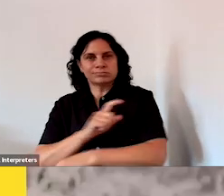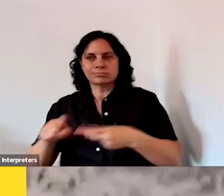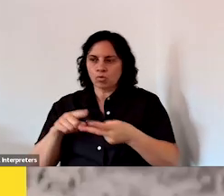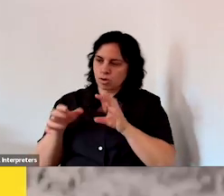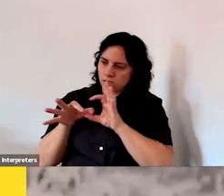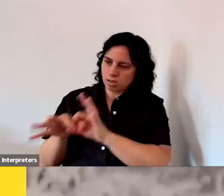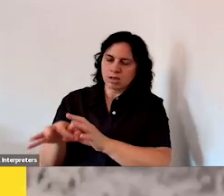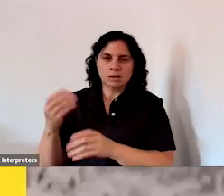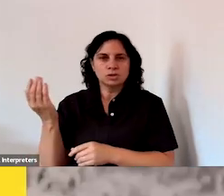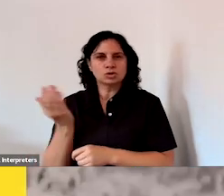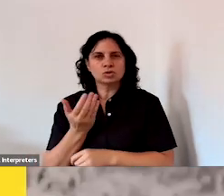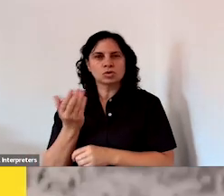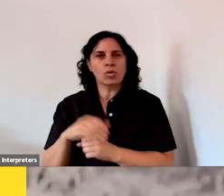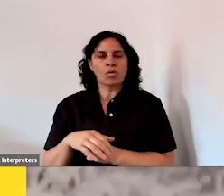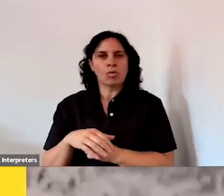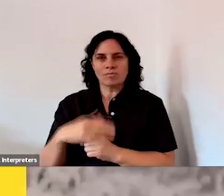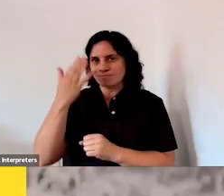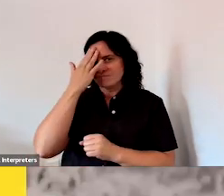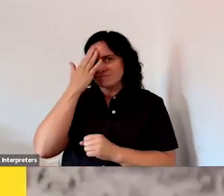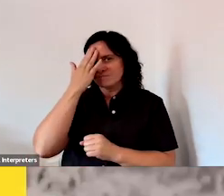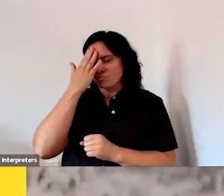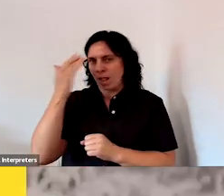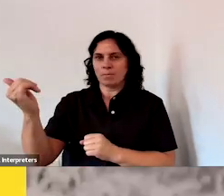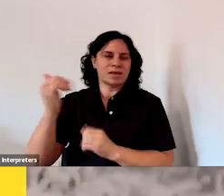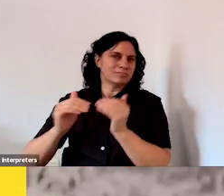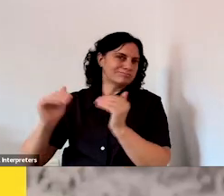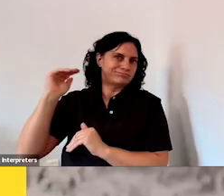reported higher mental well-being, more positive peer relationships,